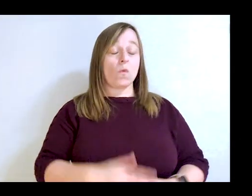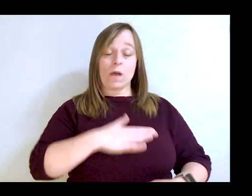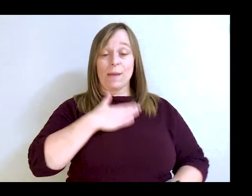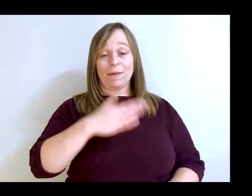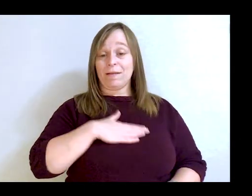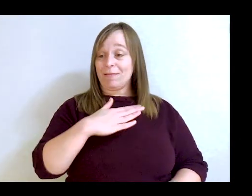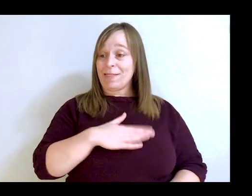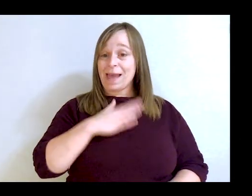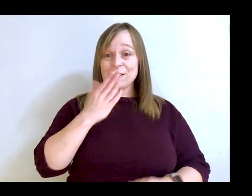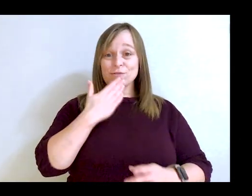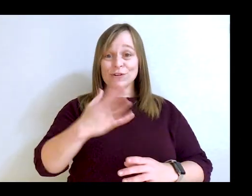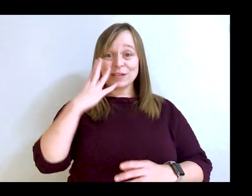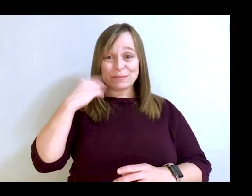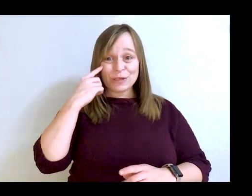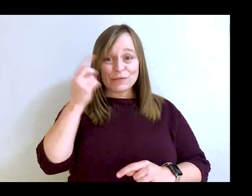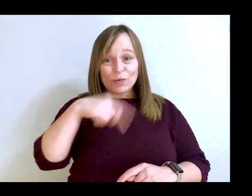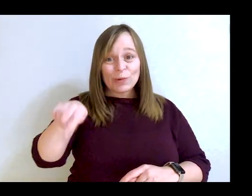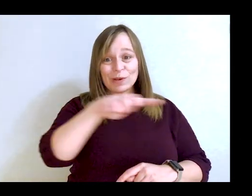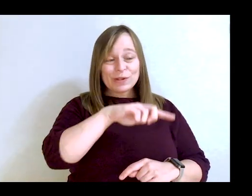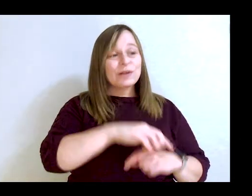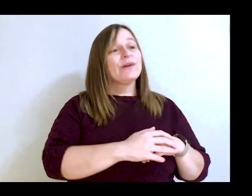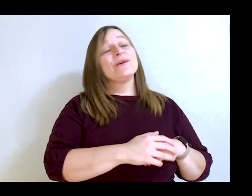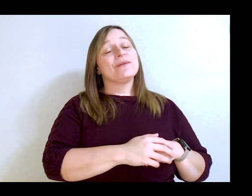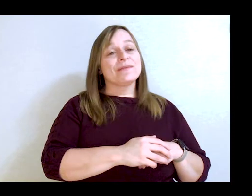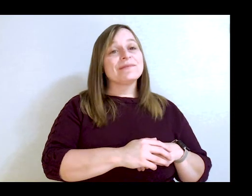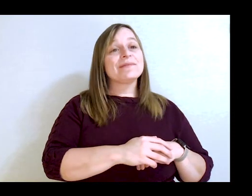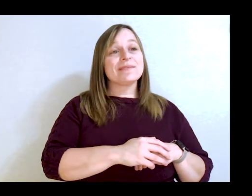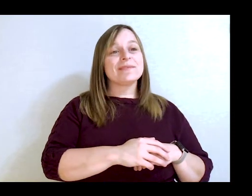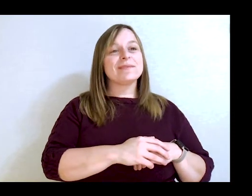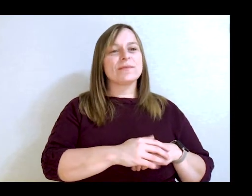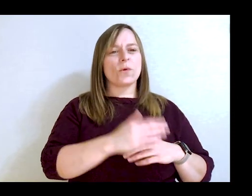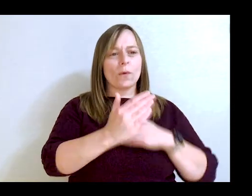K: Well I'm glad it was a good experience for you. And going